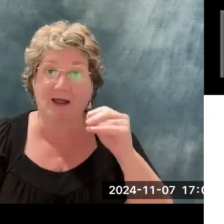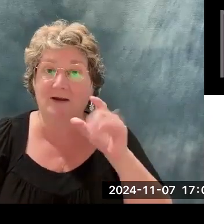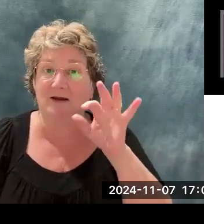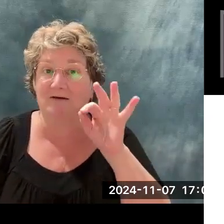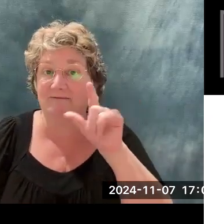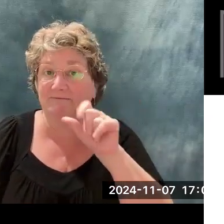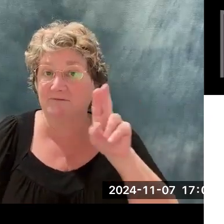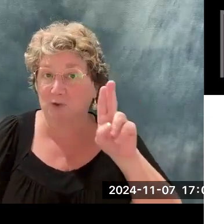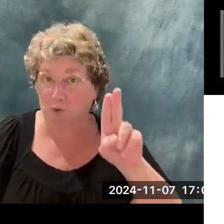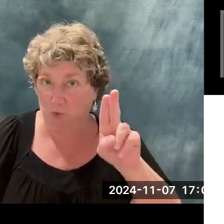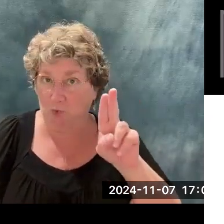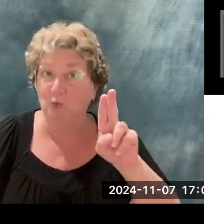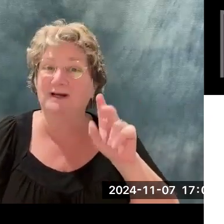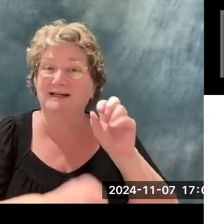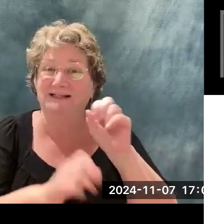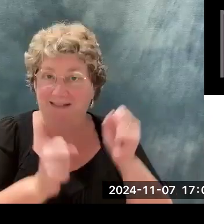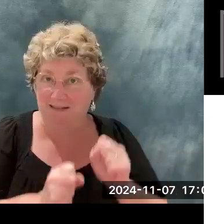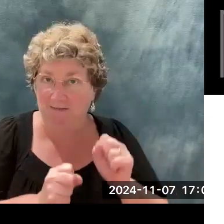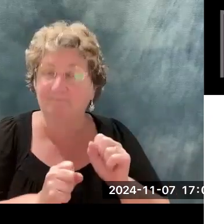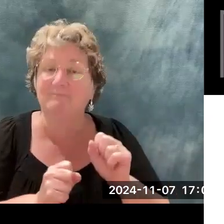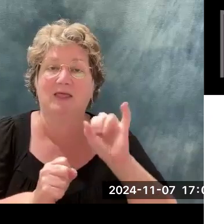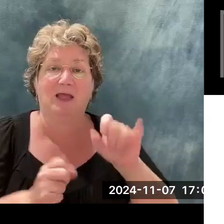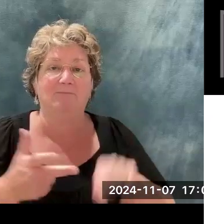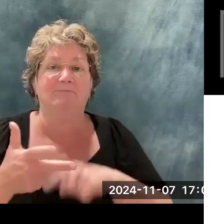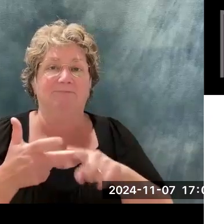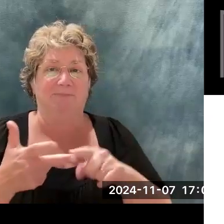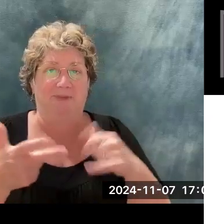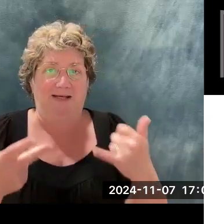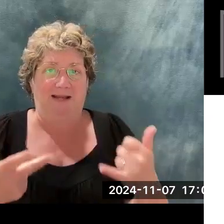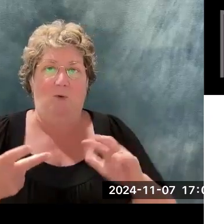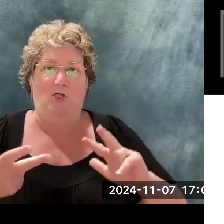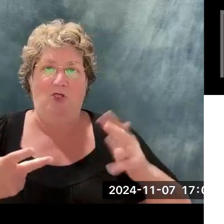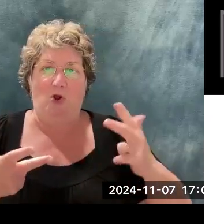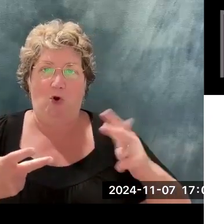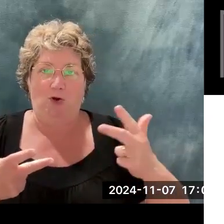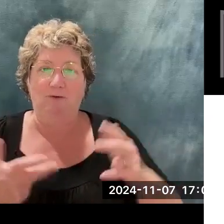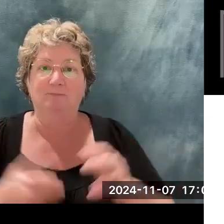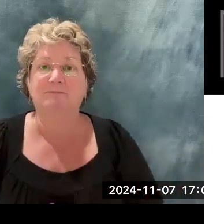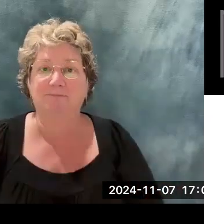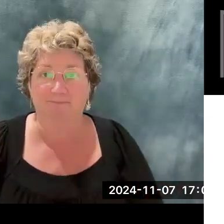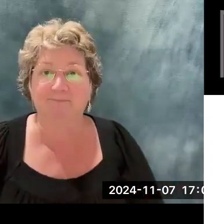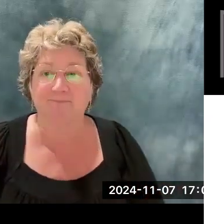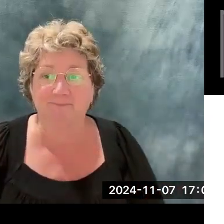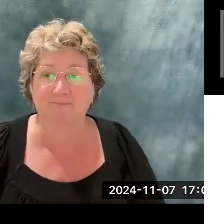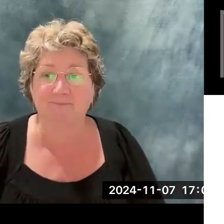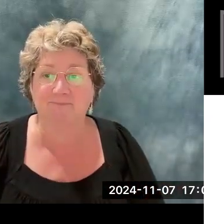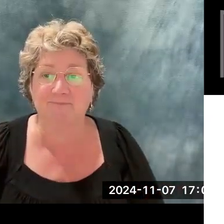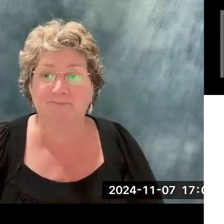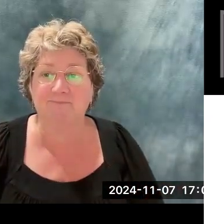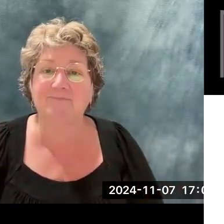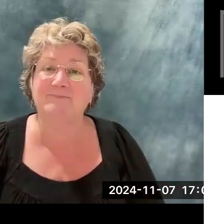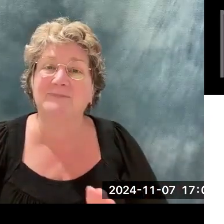The recordings will be available in English, as well as versions that have closed captioning